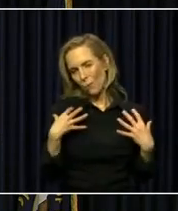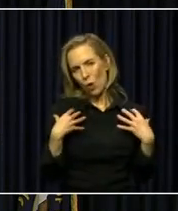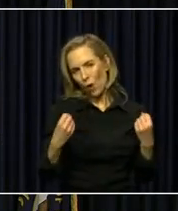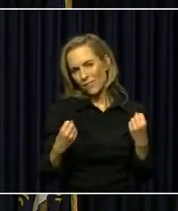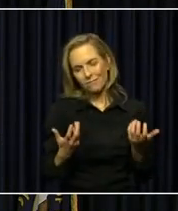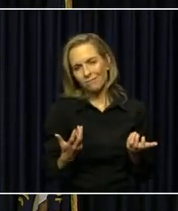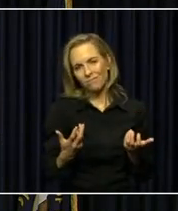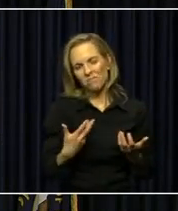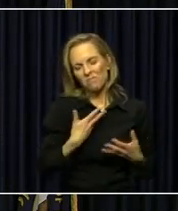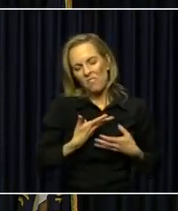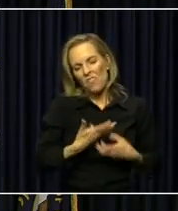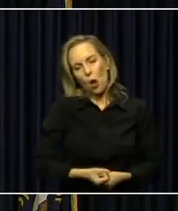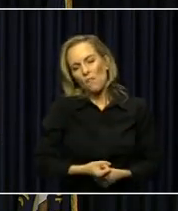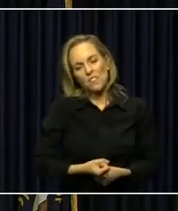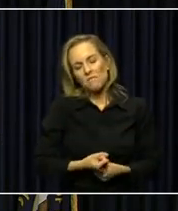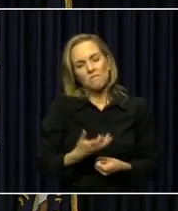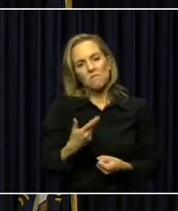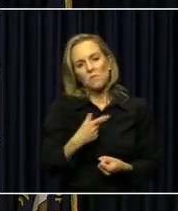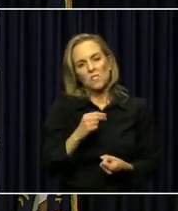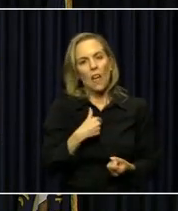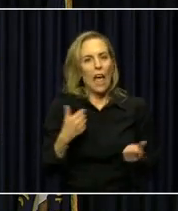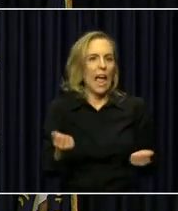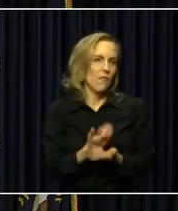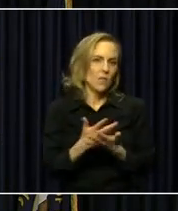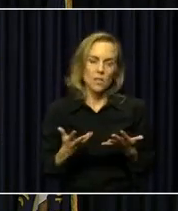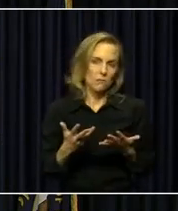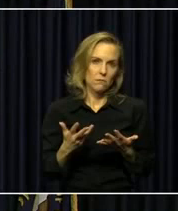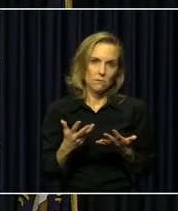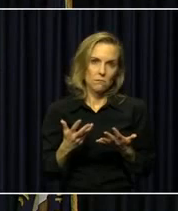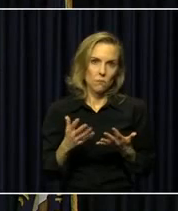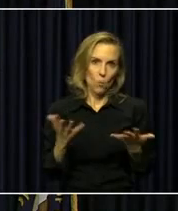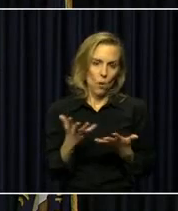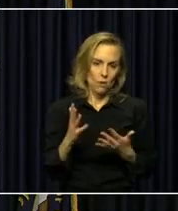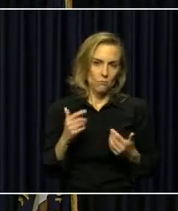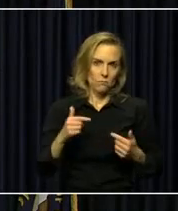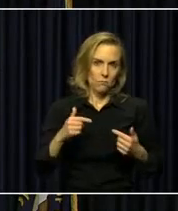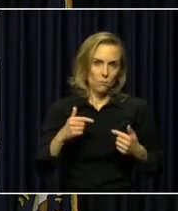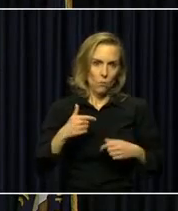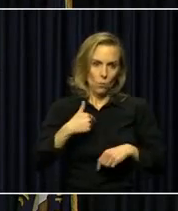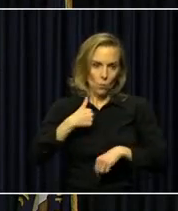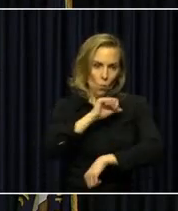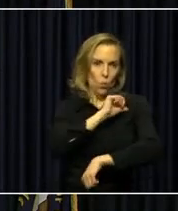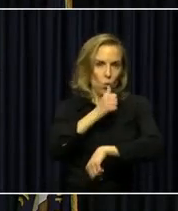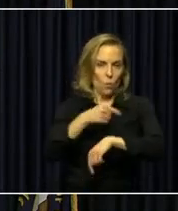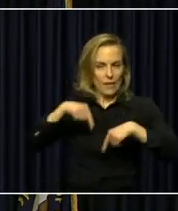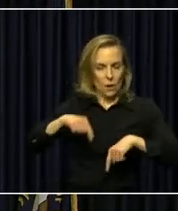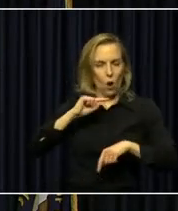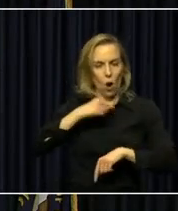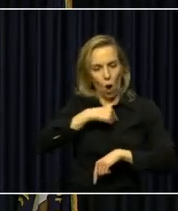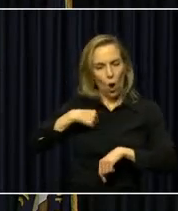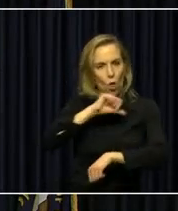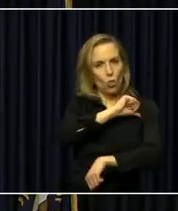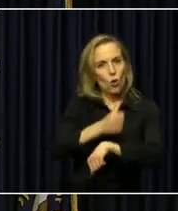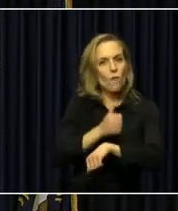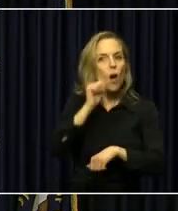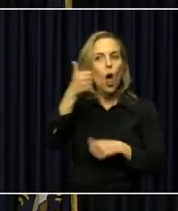CELLS. THE QUESTION IS CALLS THAT HAVE SUGGESTED THERE ARE 20 PLUS PEOPLE IN A CELL AT GREEN RIVER. I WOULD CERTAINLY HOPE THAT'S